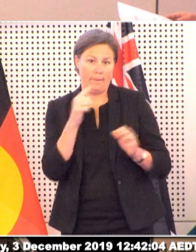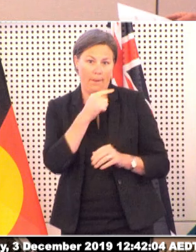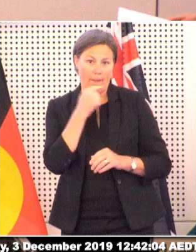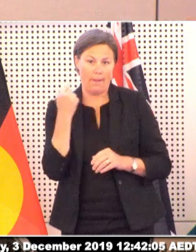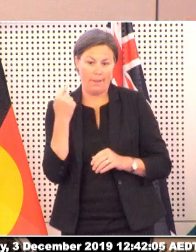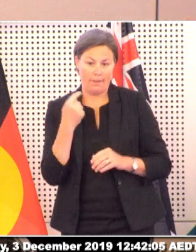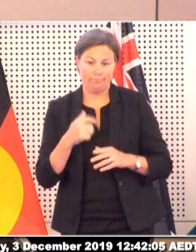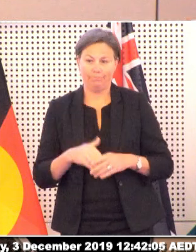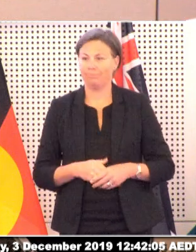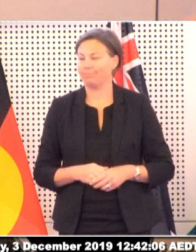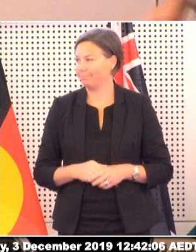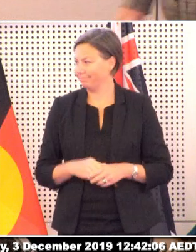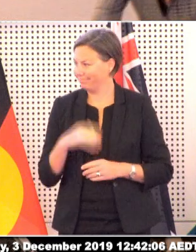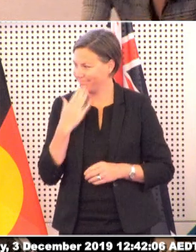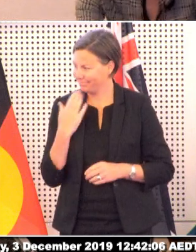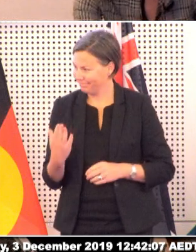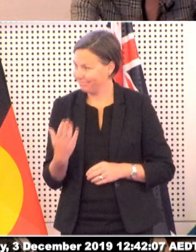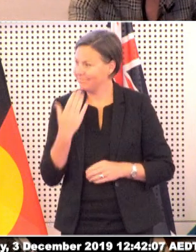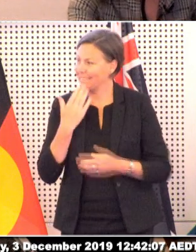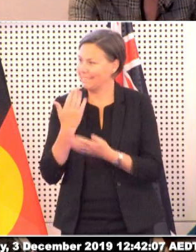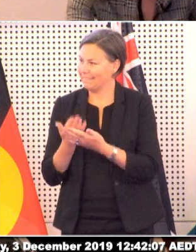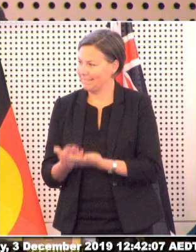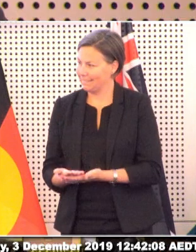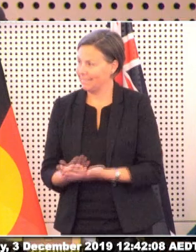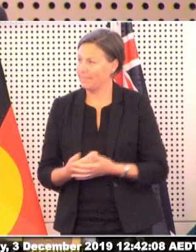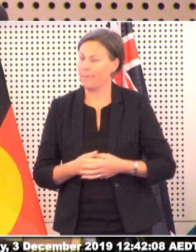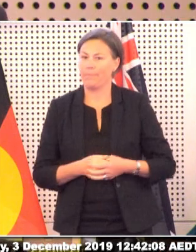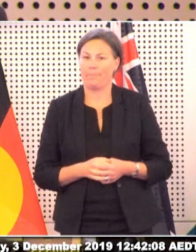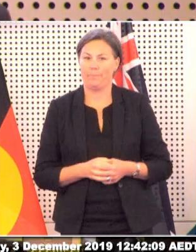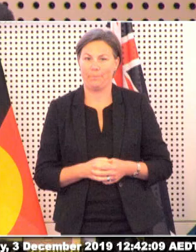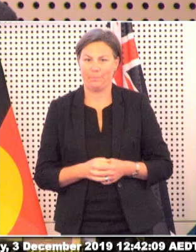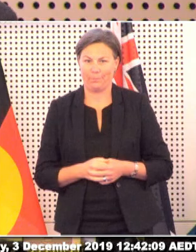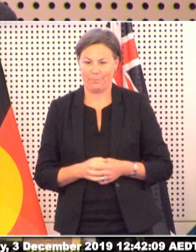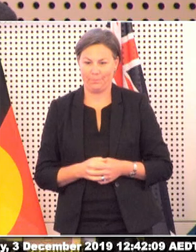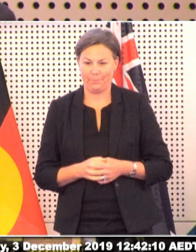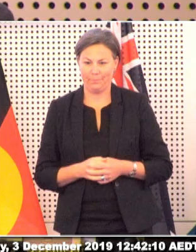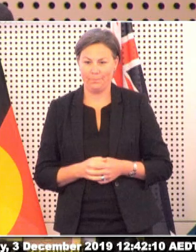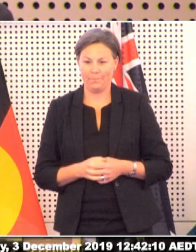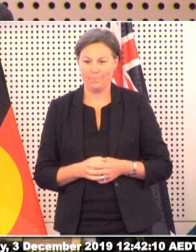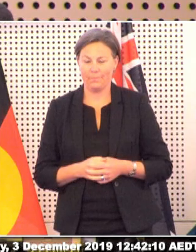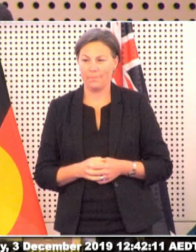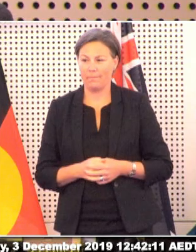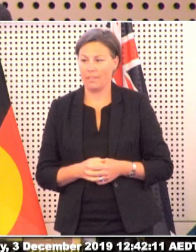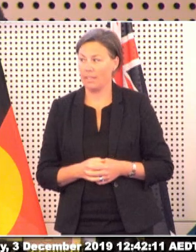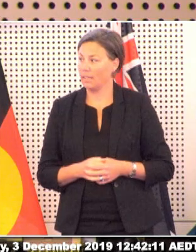Thank you, Dr Pearce. Please sit down. Ms Eastman will ask you some questions. Thank you. So you are Dr Colleen Pearce?